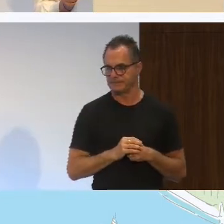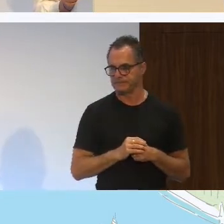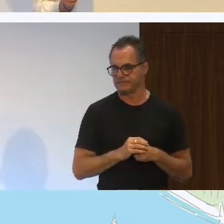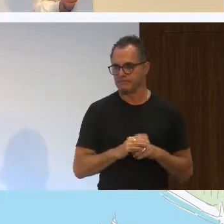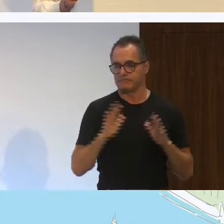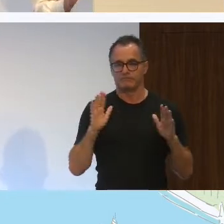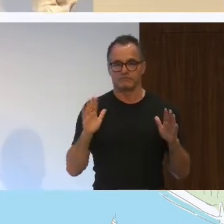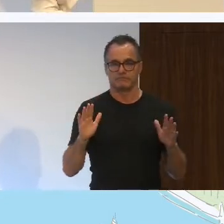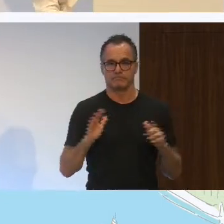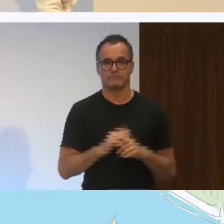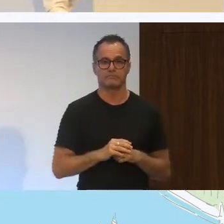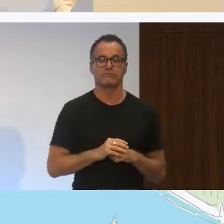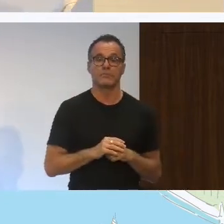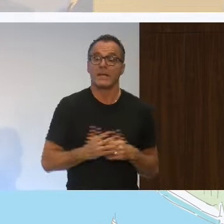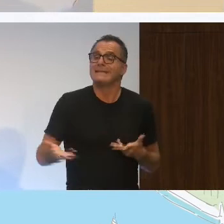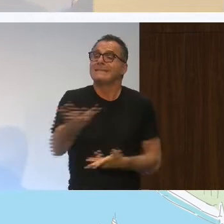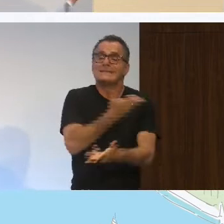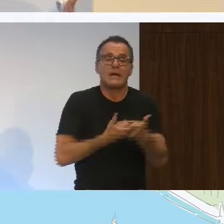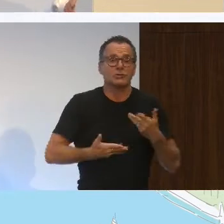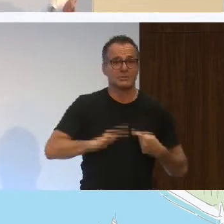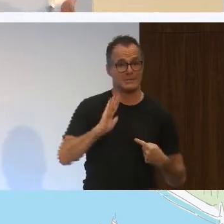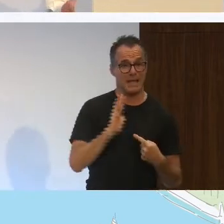so these discussions are important and this is once I've established